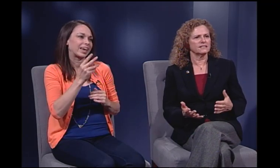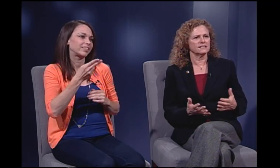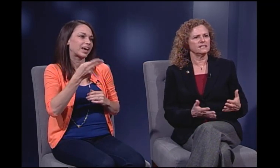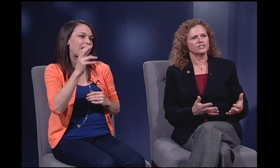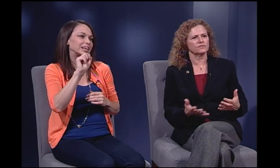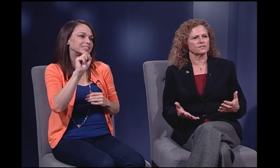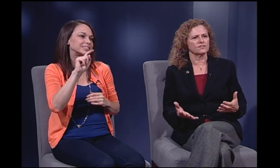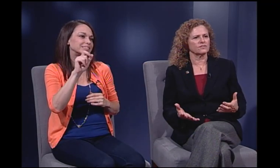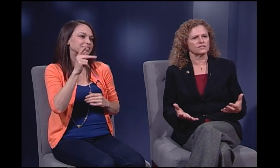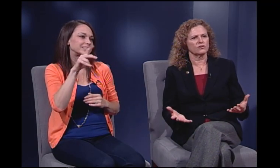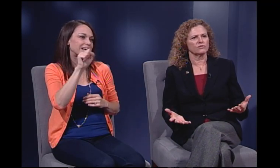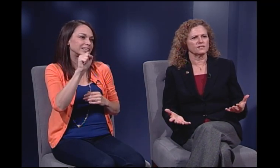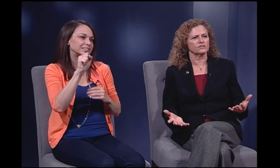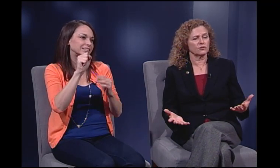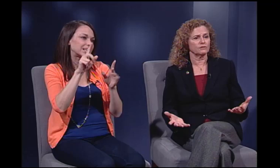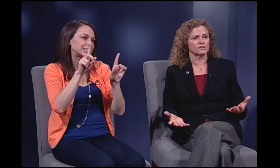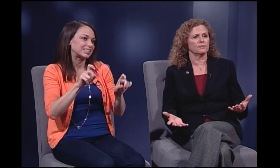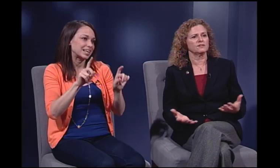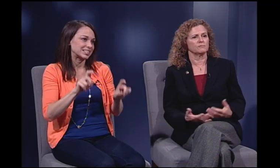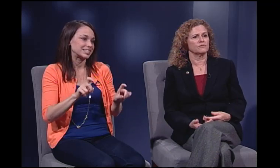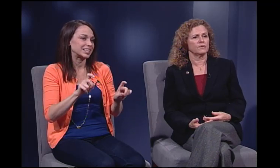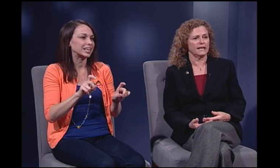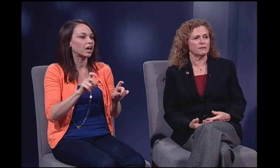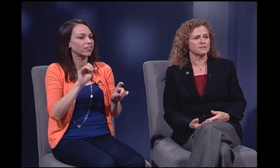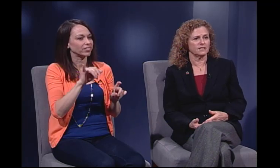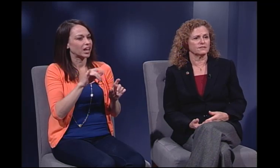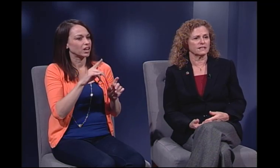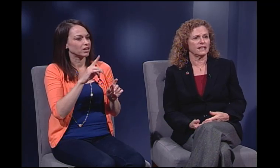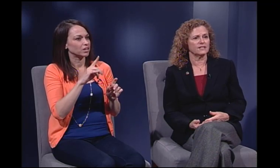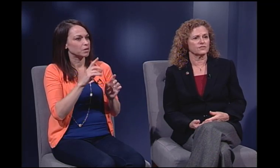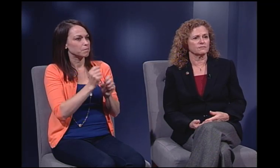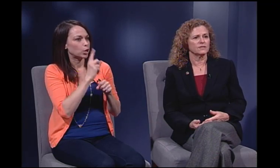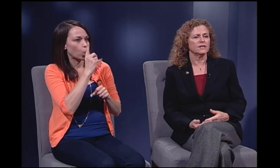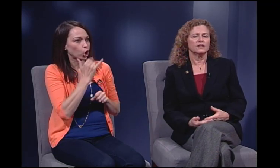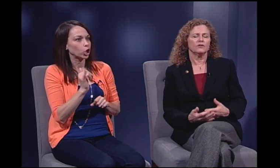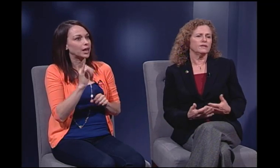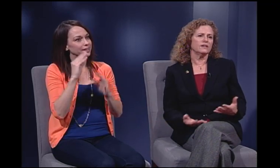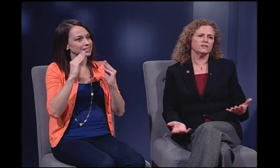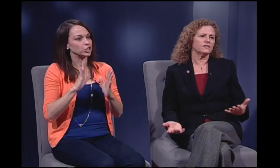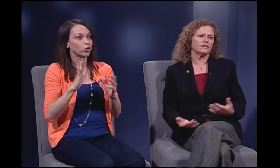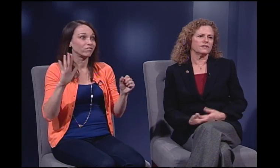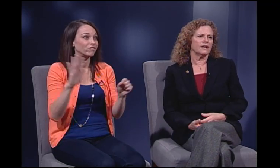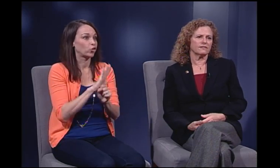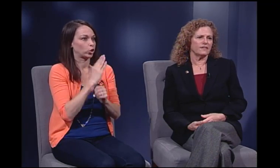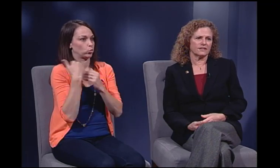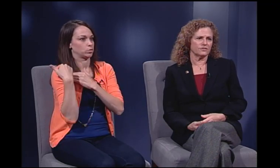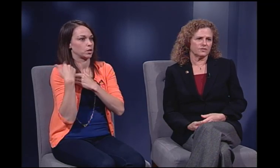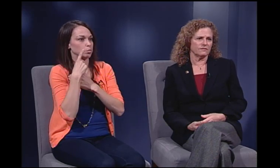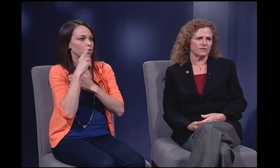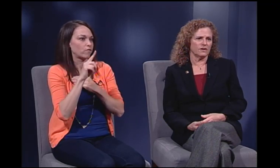that the teacher is essentially totally responsible for what happens here in the classroom. We know that there are a lot of factors involved.